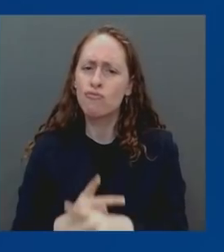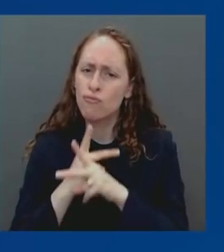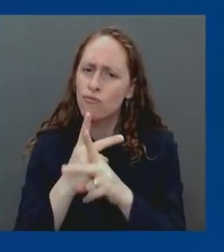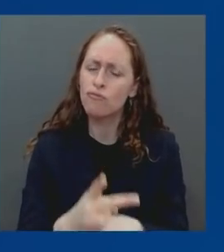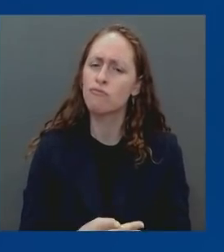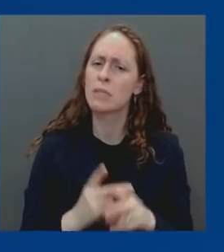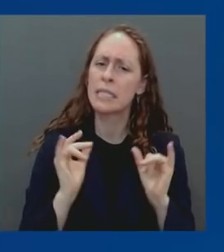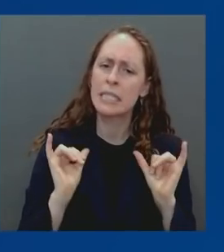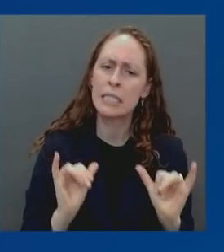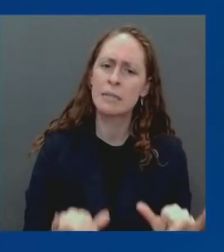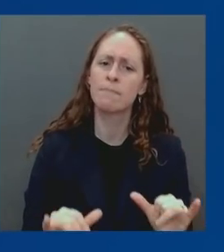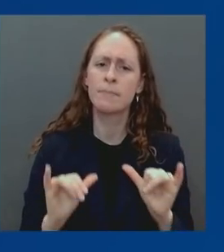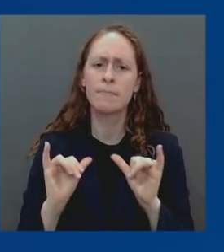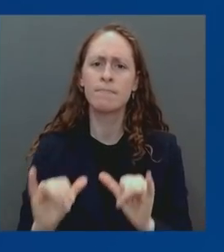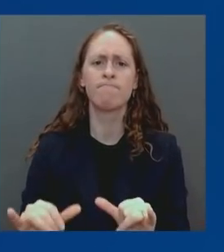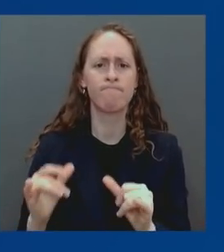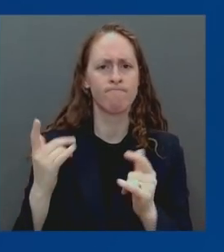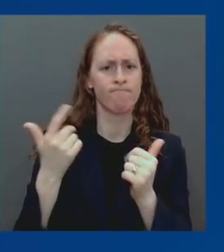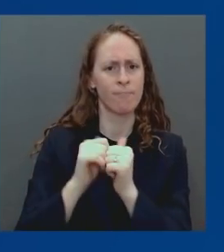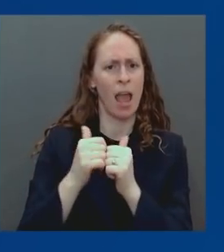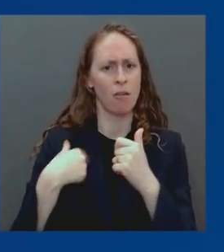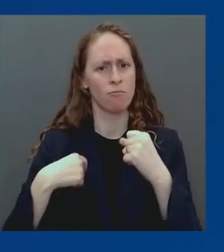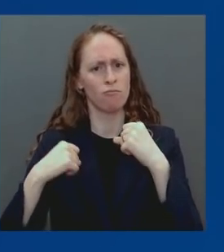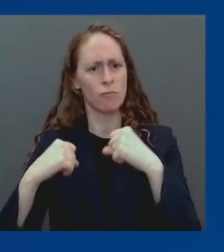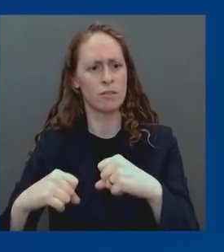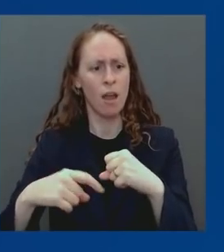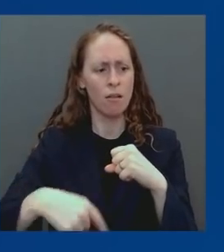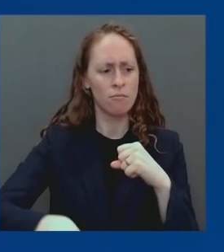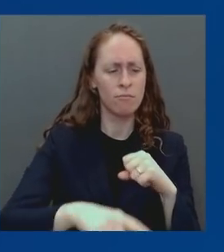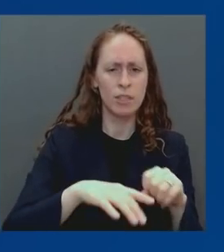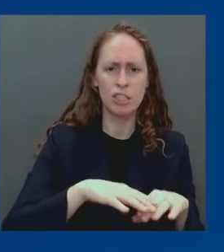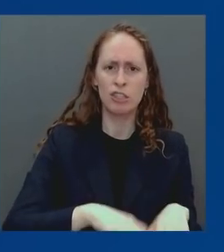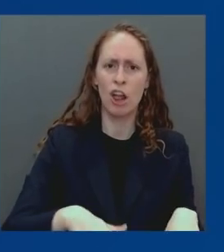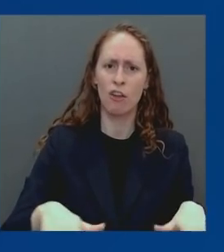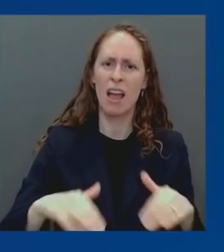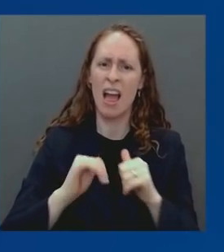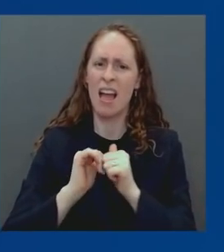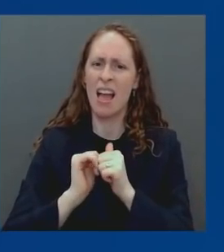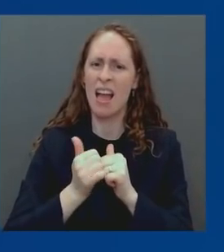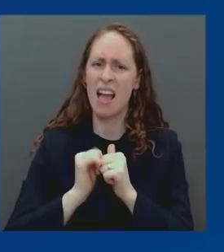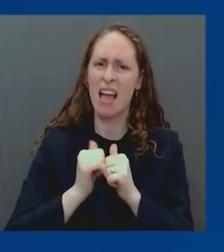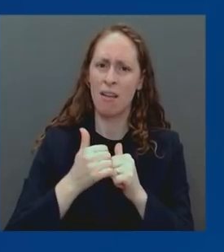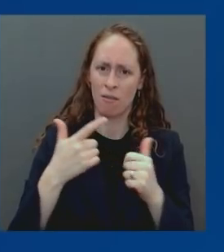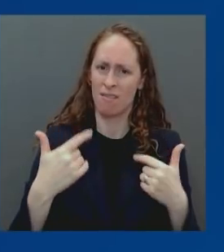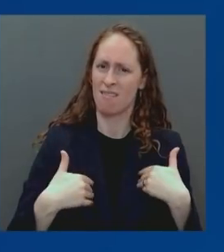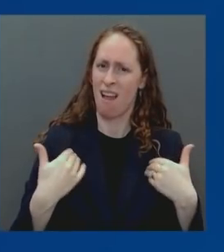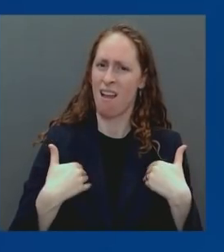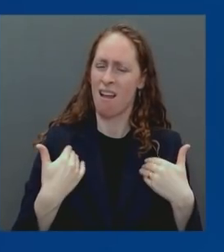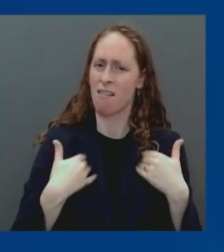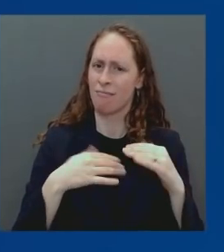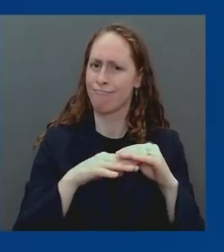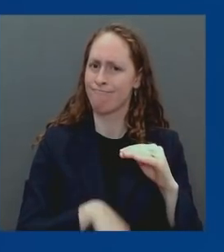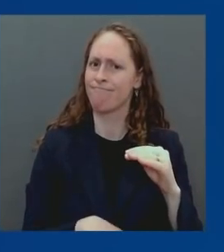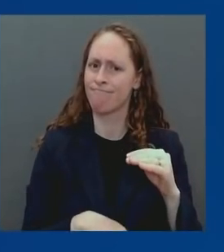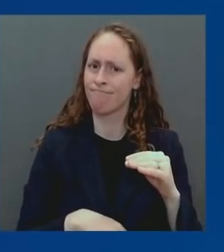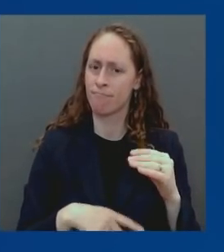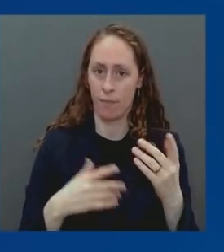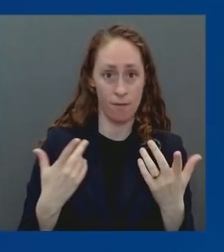under five as we look to safeguard their health. Thanks so much for your time today. I'll pass it to Jeff. Mr. Zients: Well, thanks, Doctors.